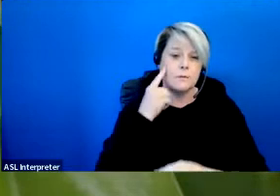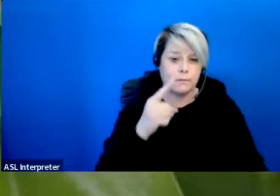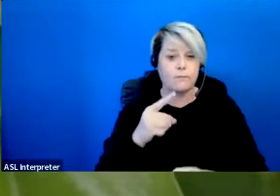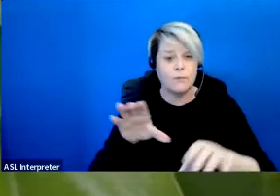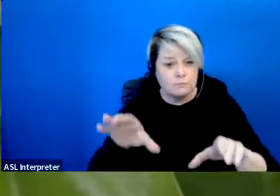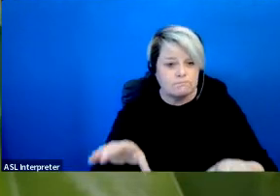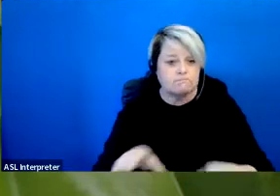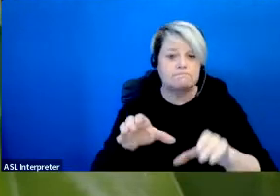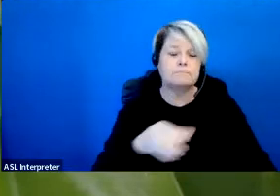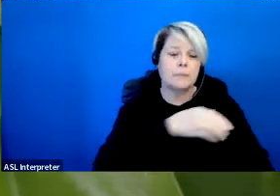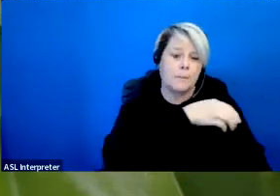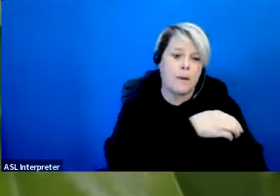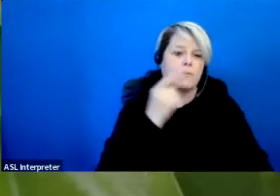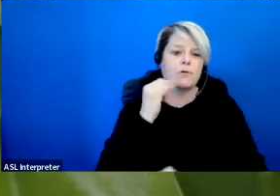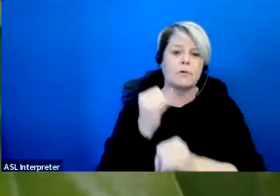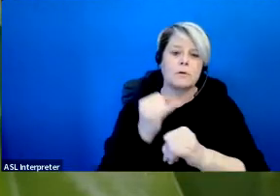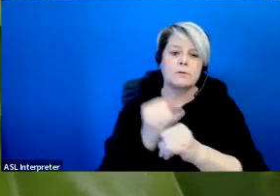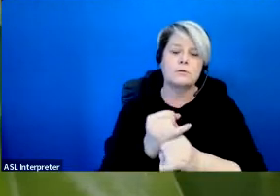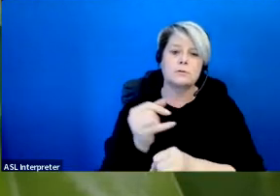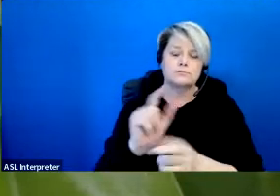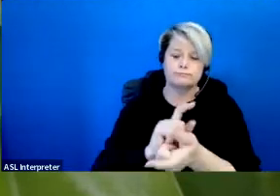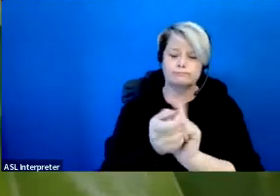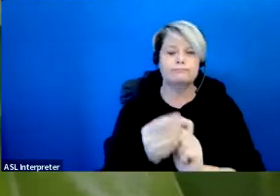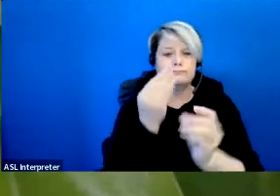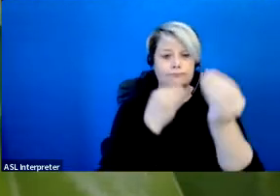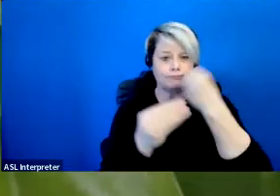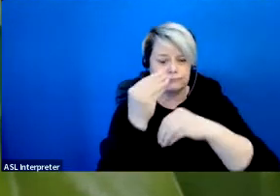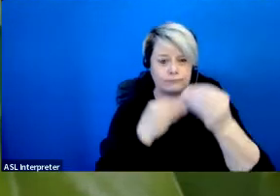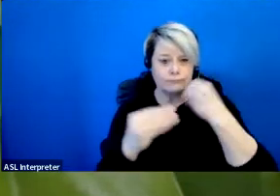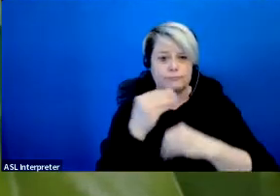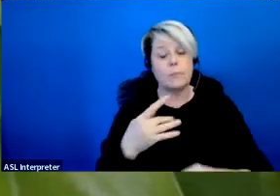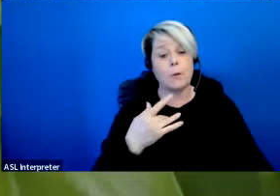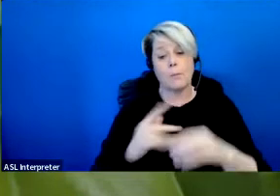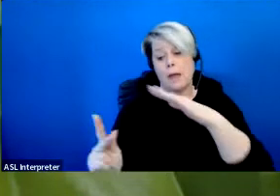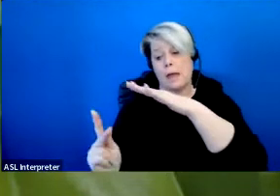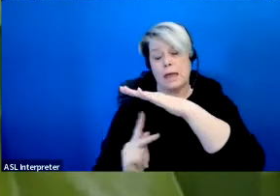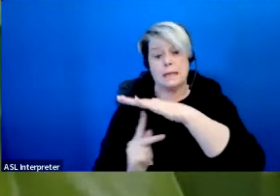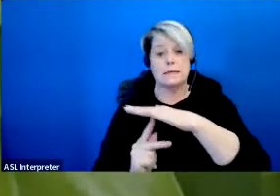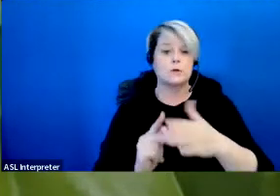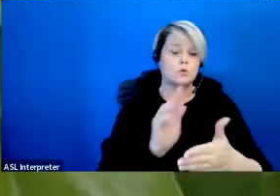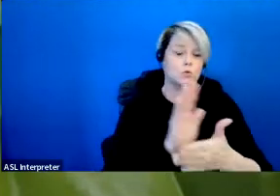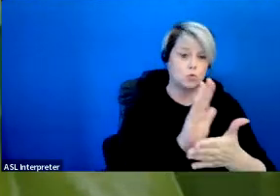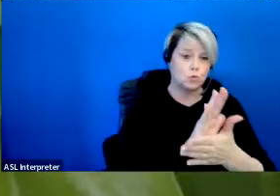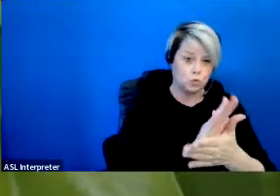mission is to mobilize the power of new England institutions to transform our food system. We